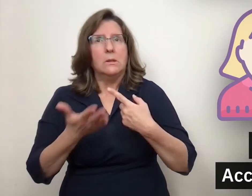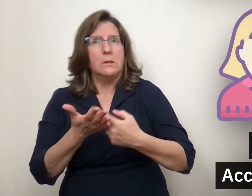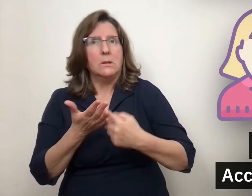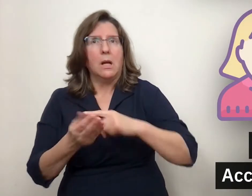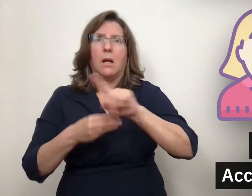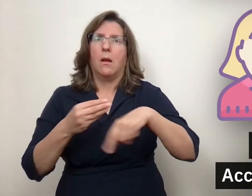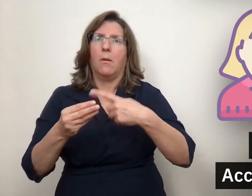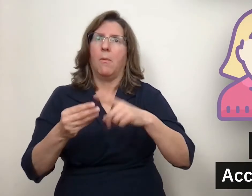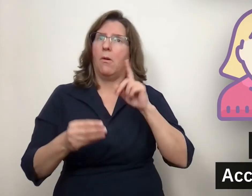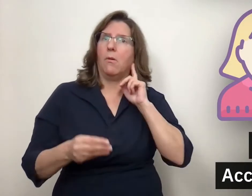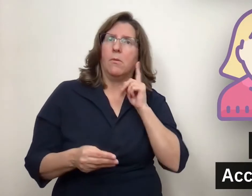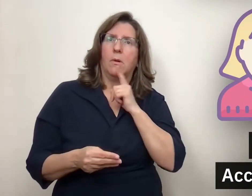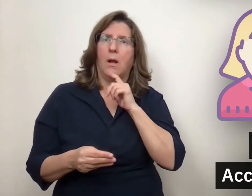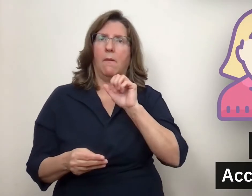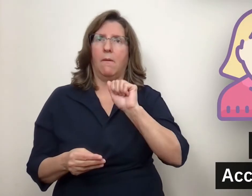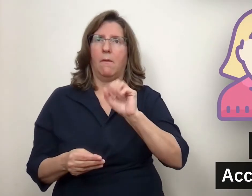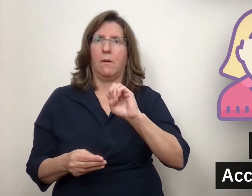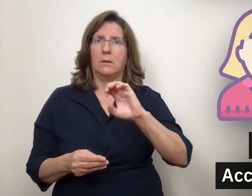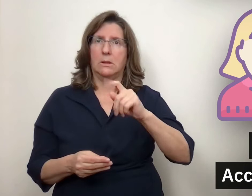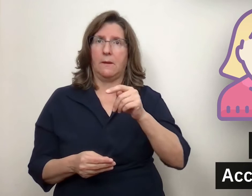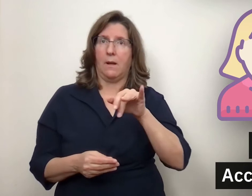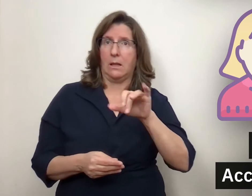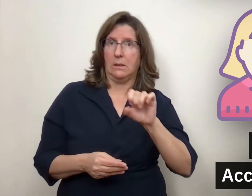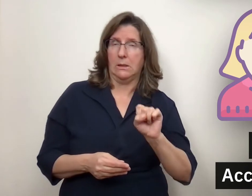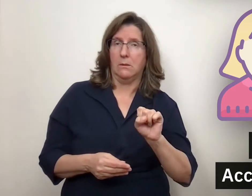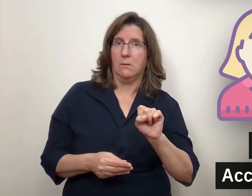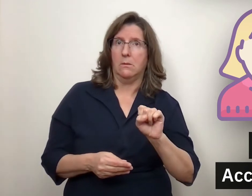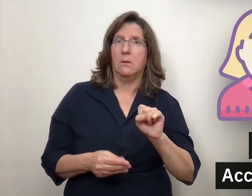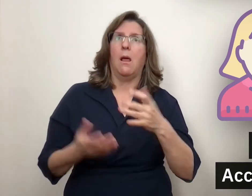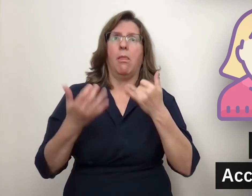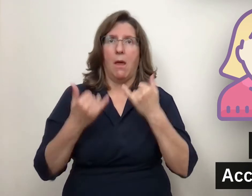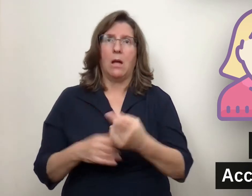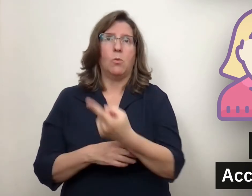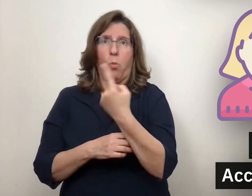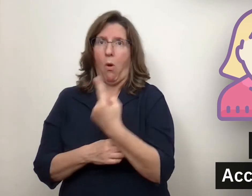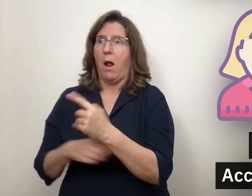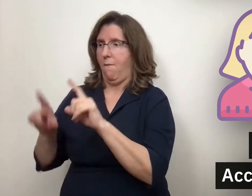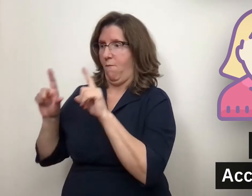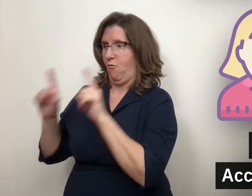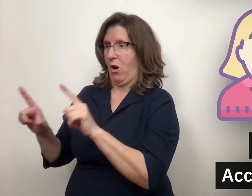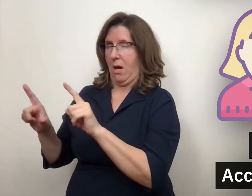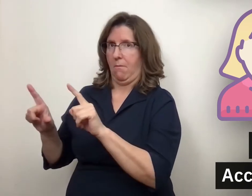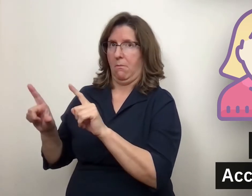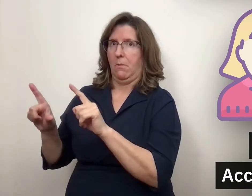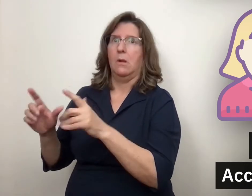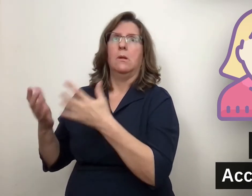Let's move from deaf aesthetics and look at another framework.